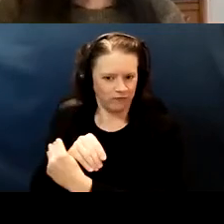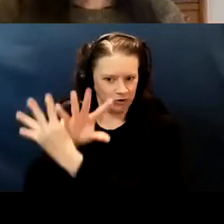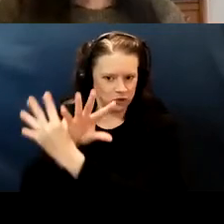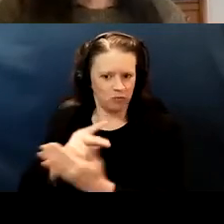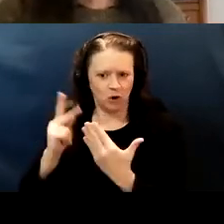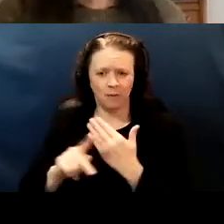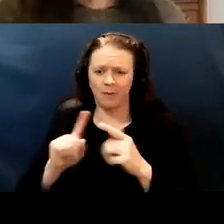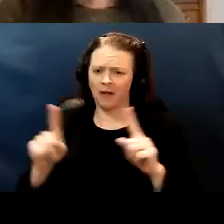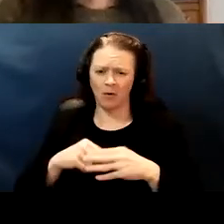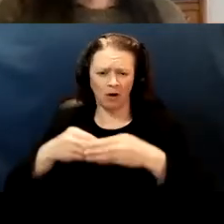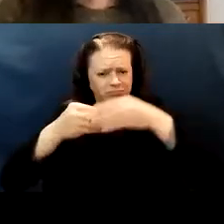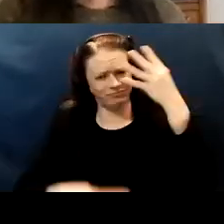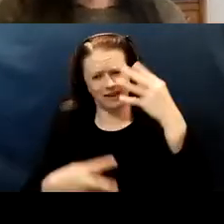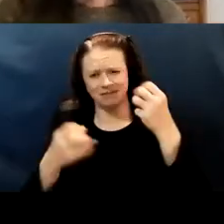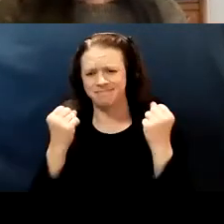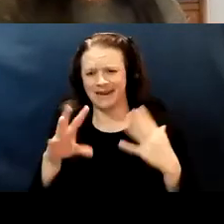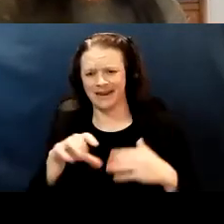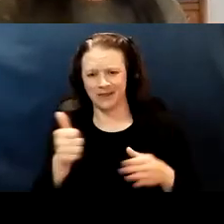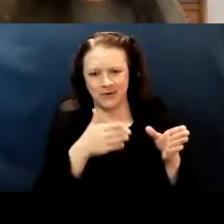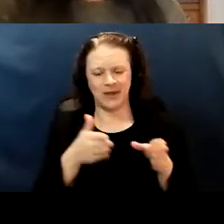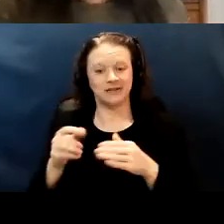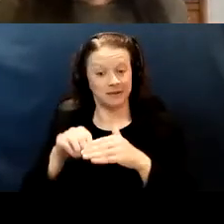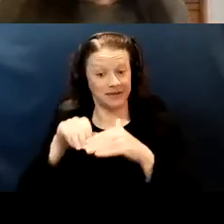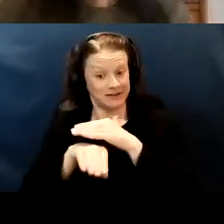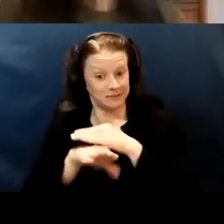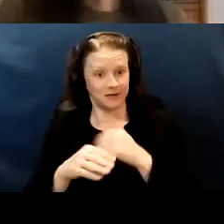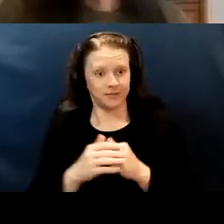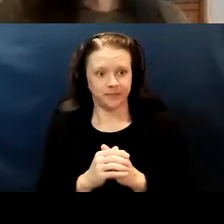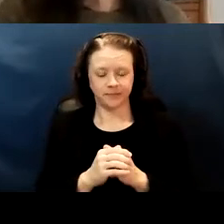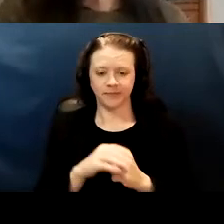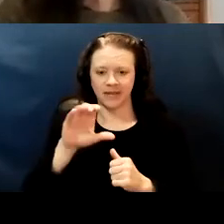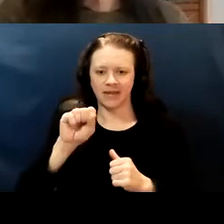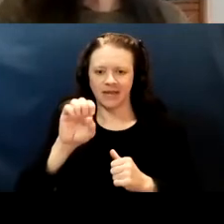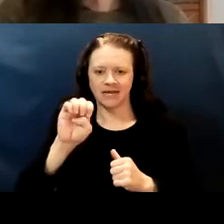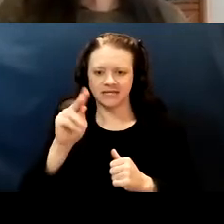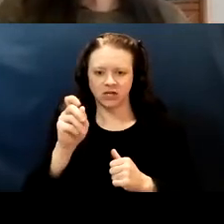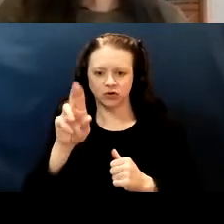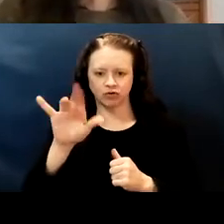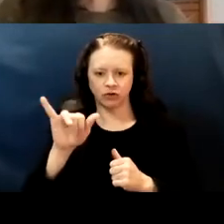lots of other ways to be accessible. So sensory-friendly programming, there are